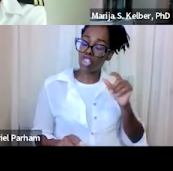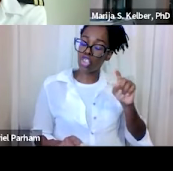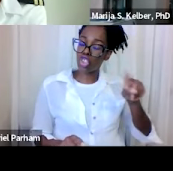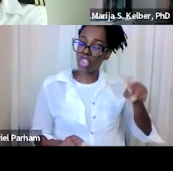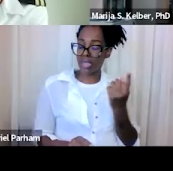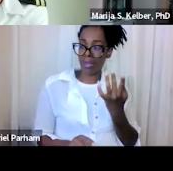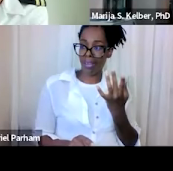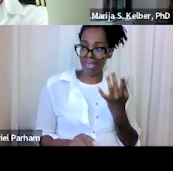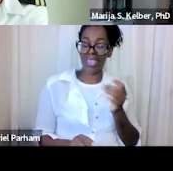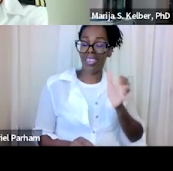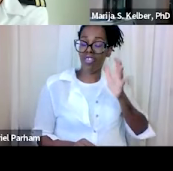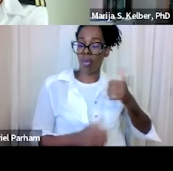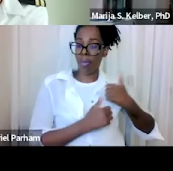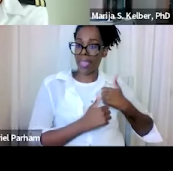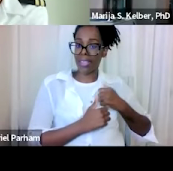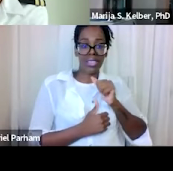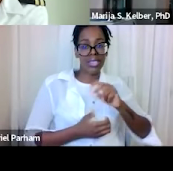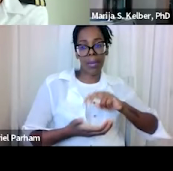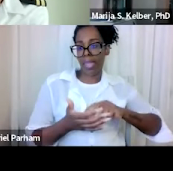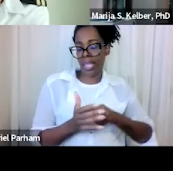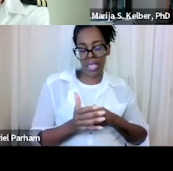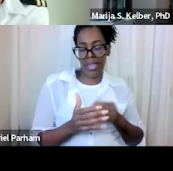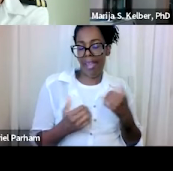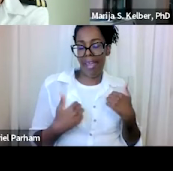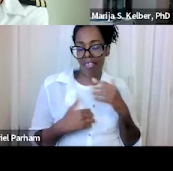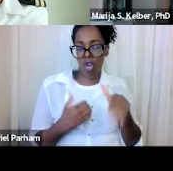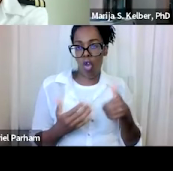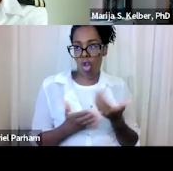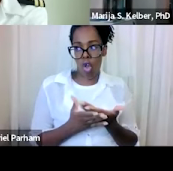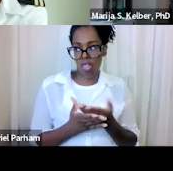doesn't mean they have these conditions. However, they may be likely.